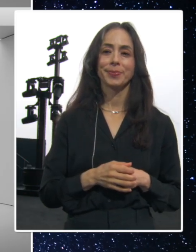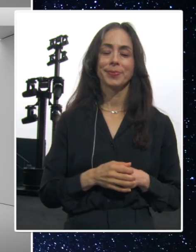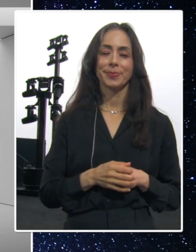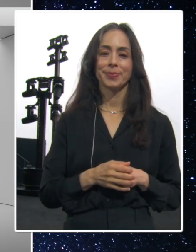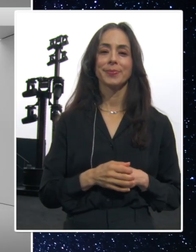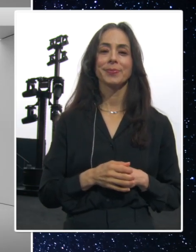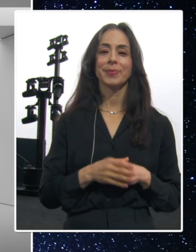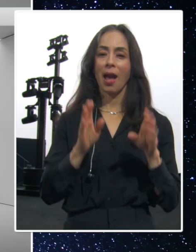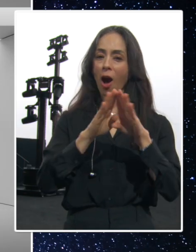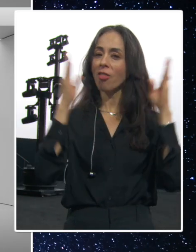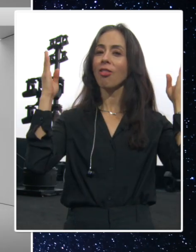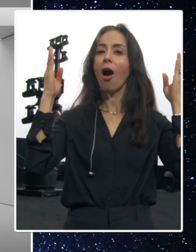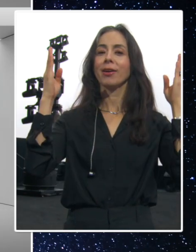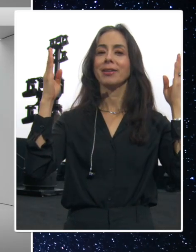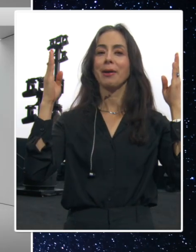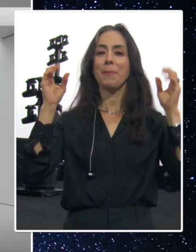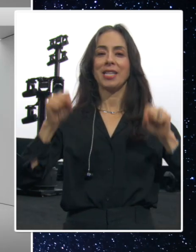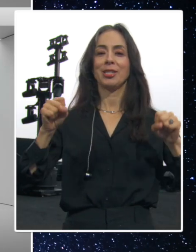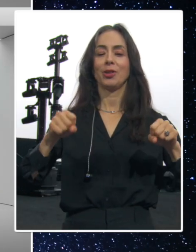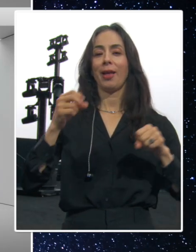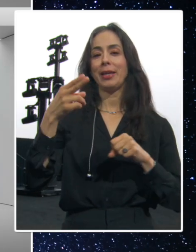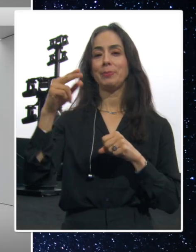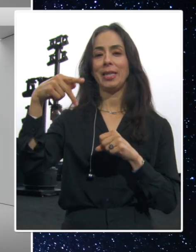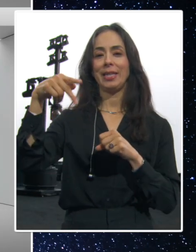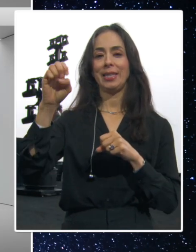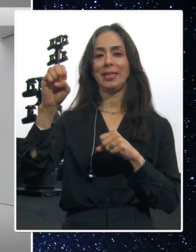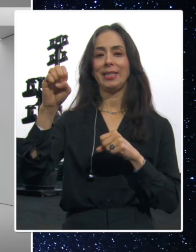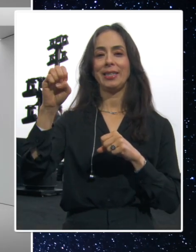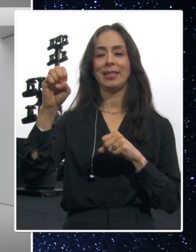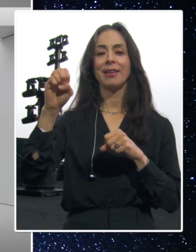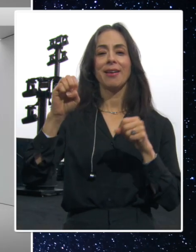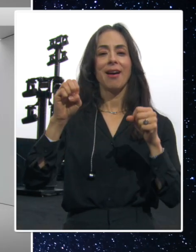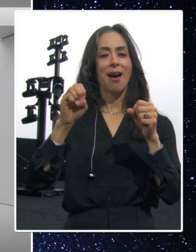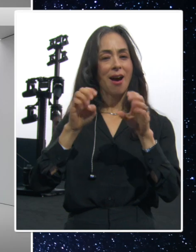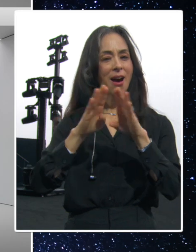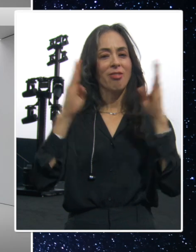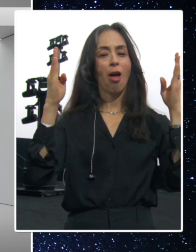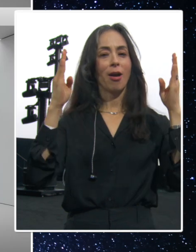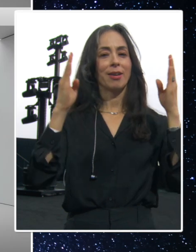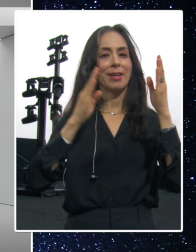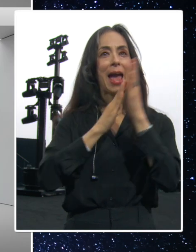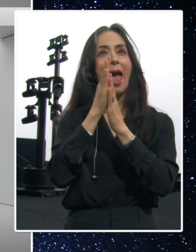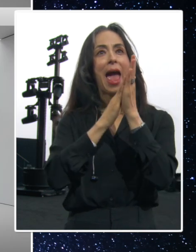Unlock Potential, HPE, Unlock Ambition.